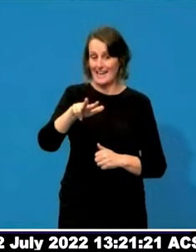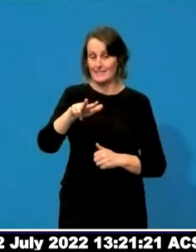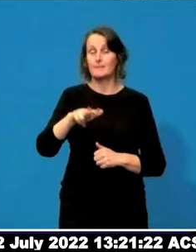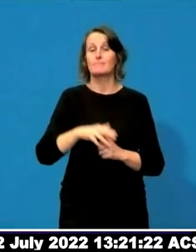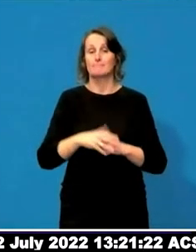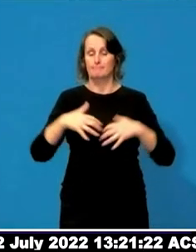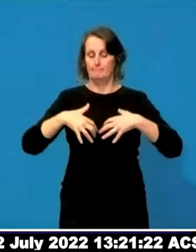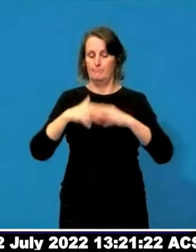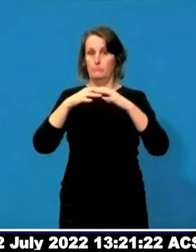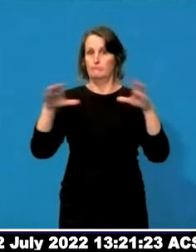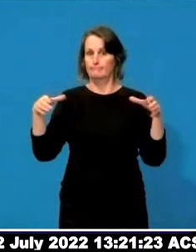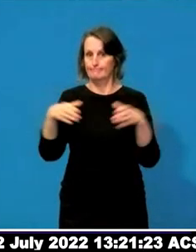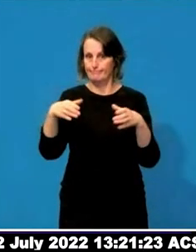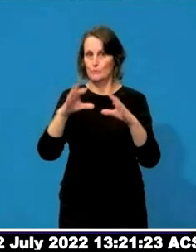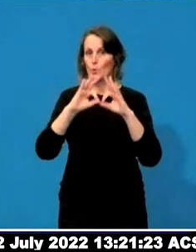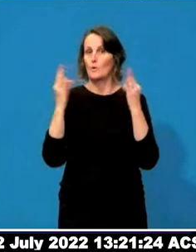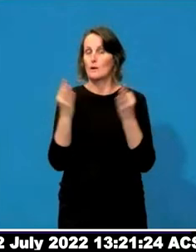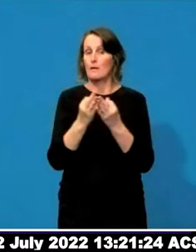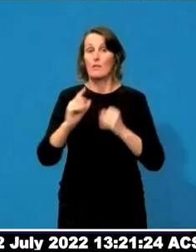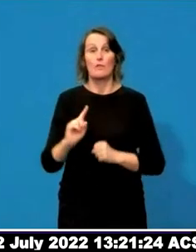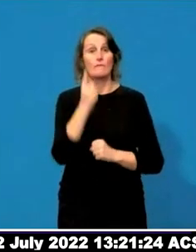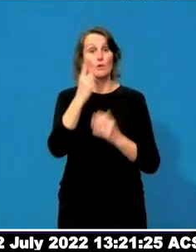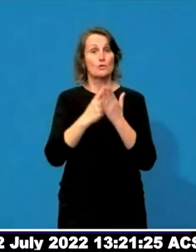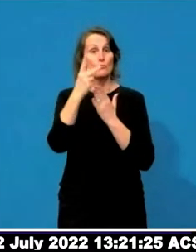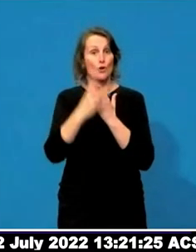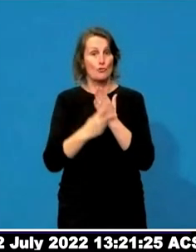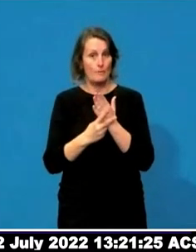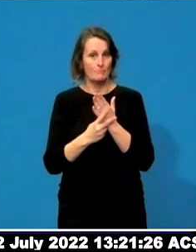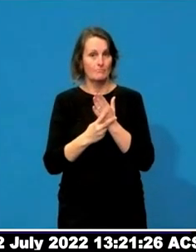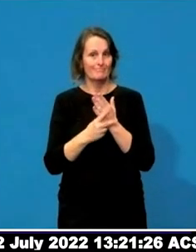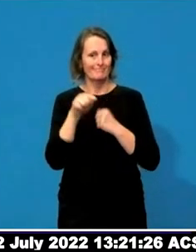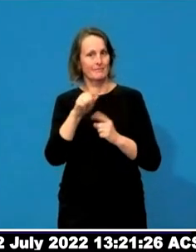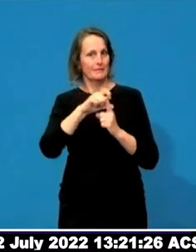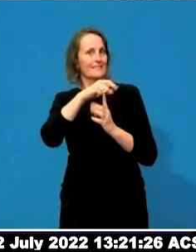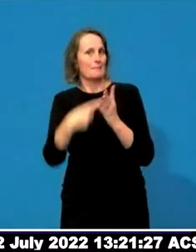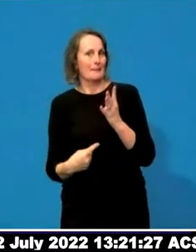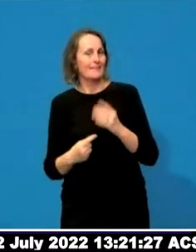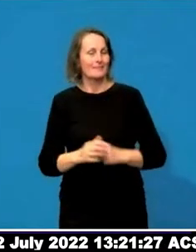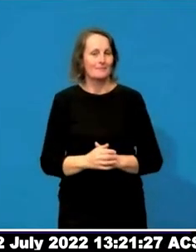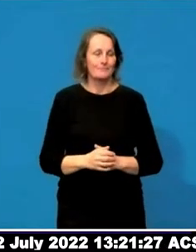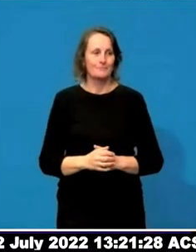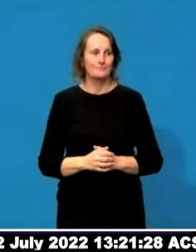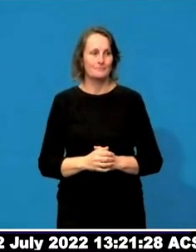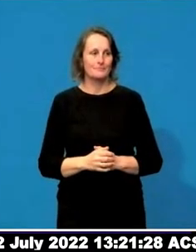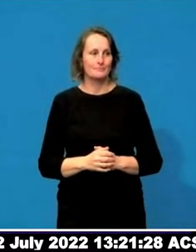And the first program was disability, to look after